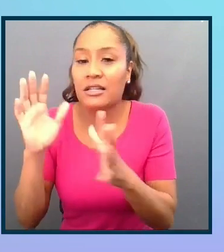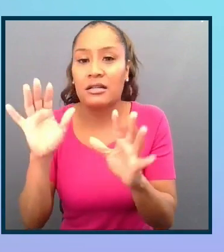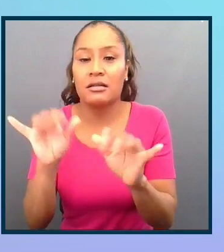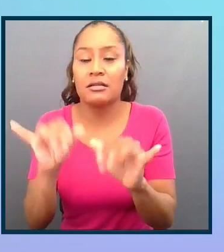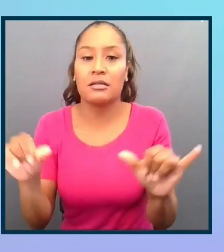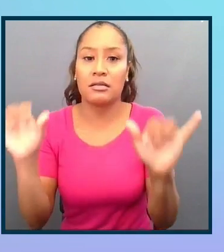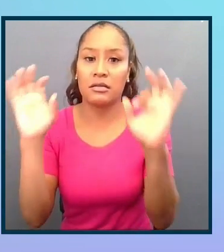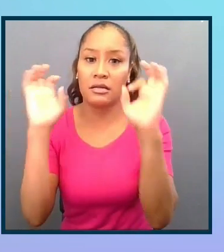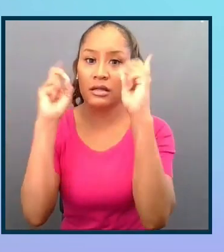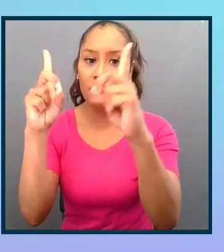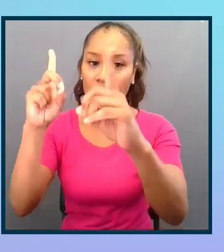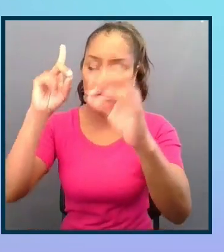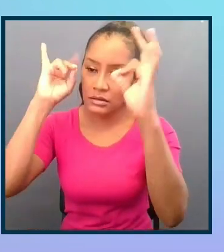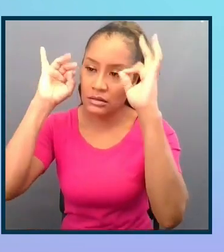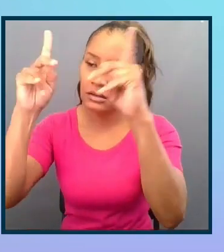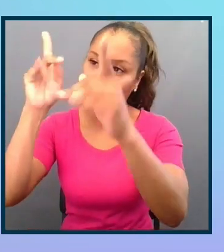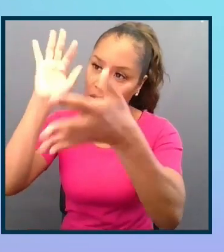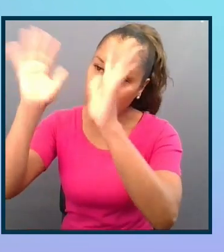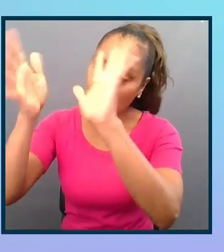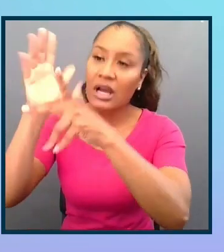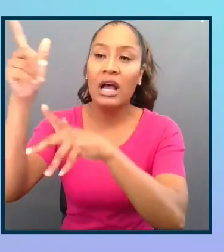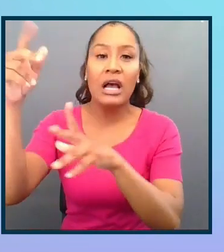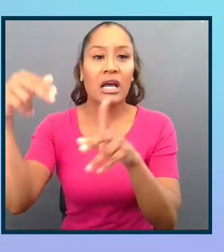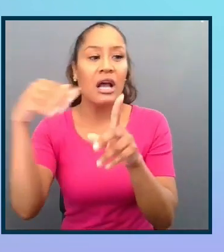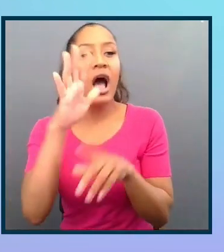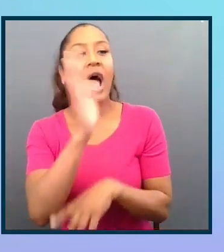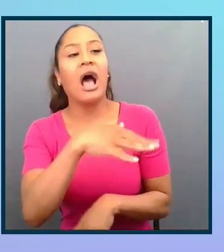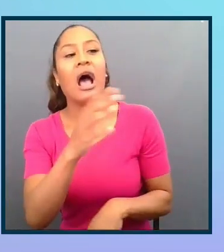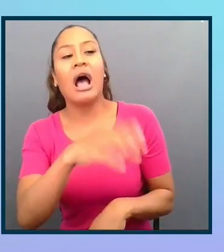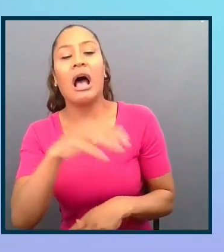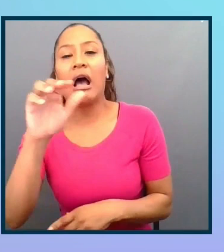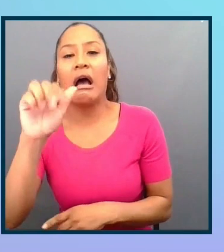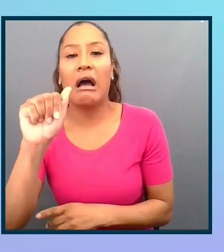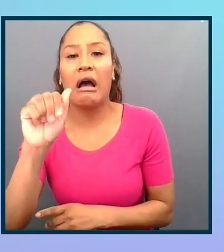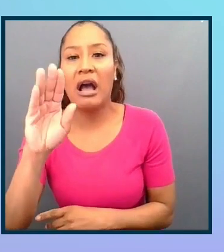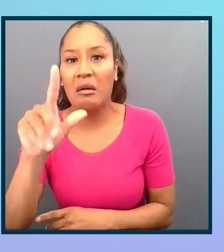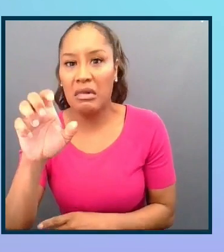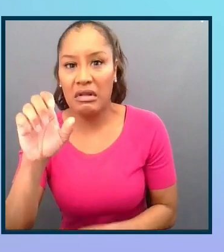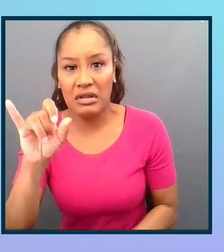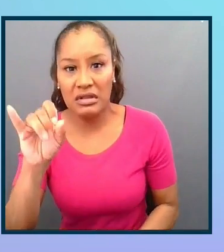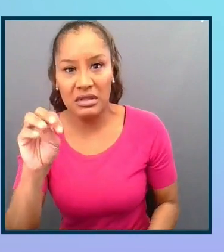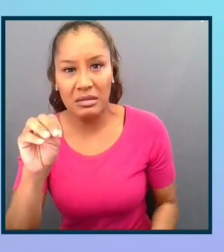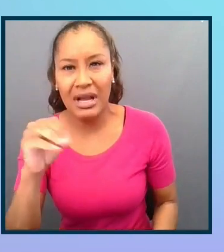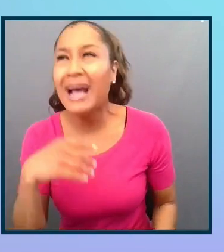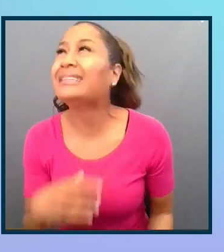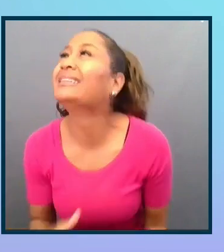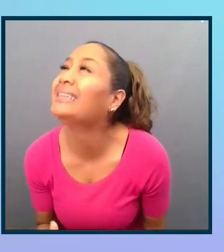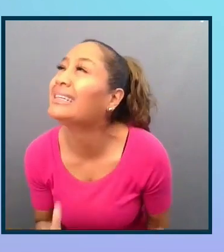and facing ableism and finding that we're going, "this is really important," sometimes.